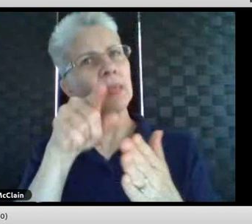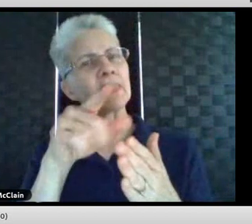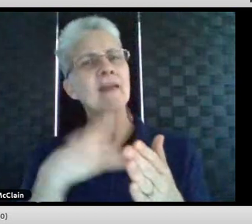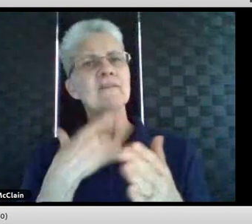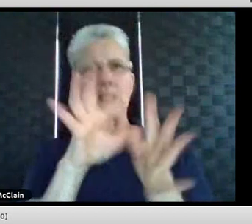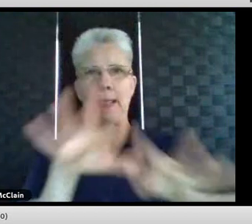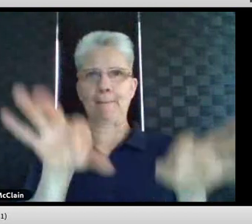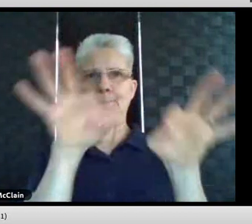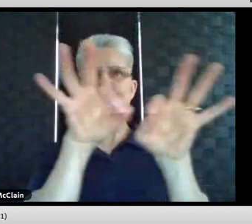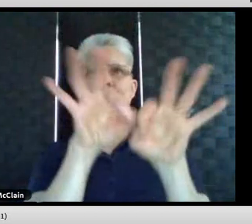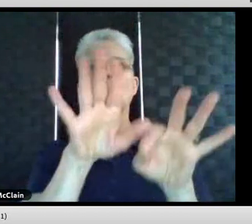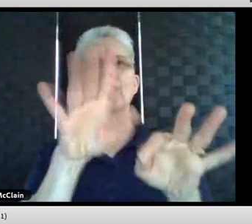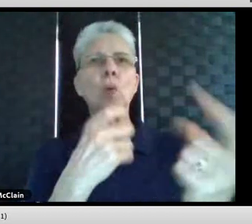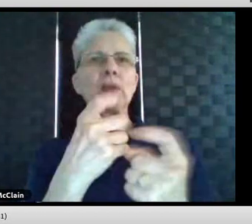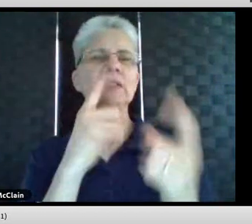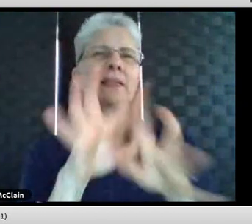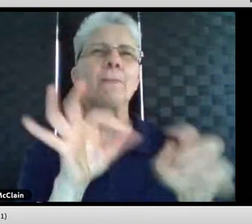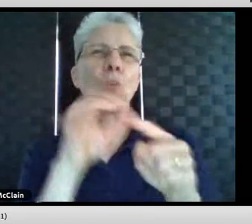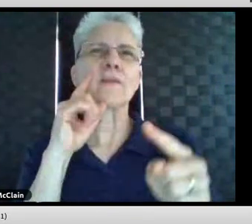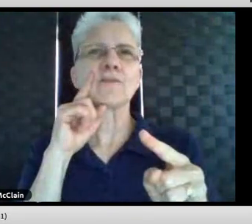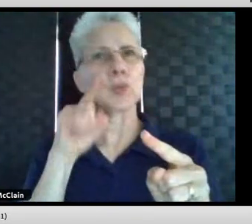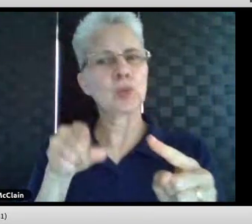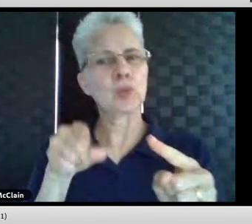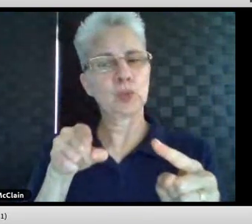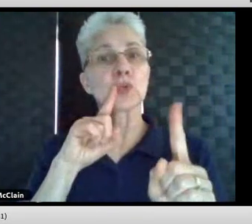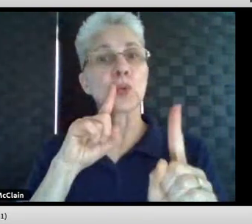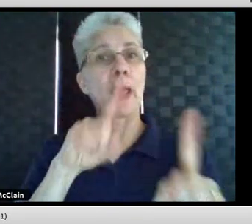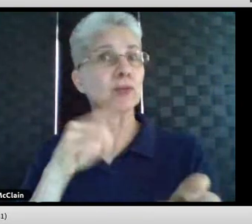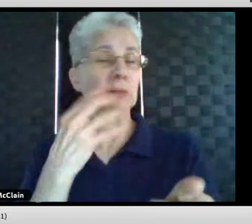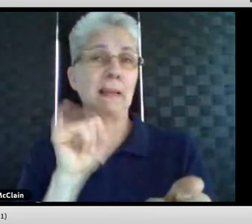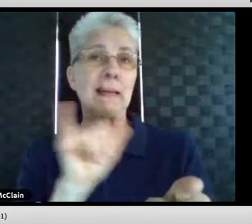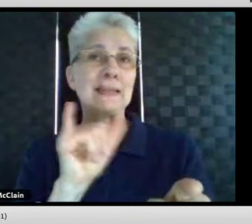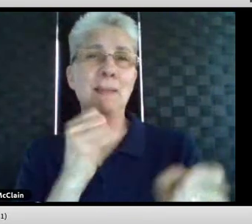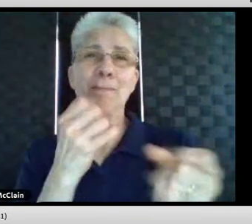that their question is important to you, you know, because, like I said, a lot of times they don't feel like